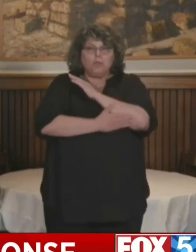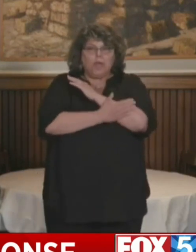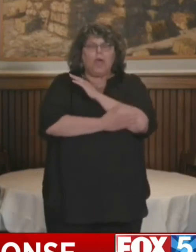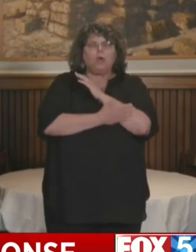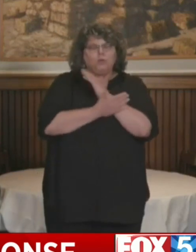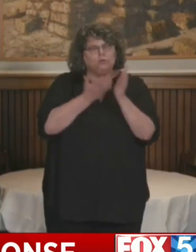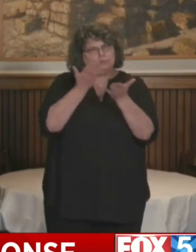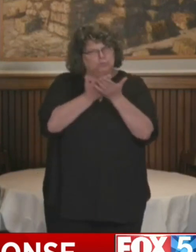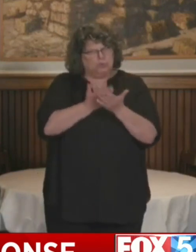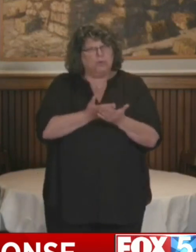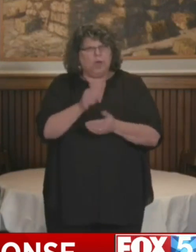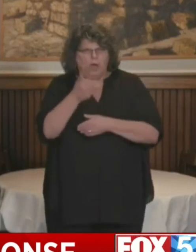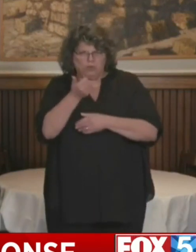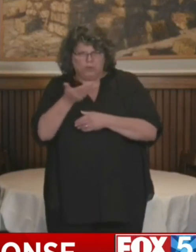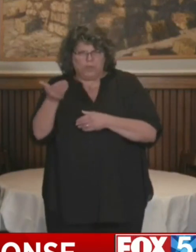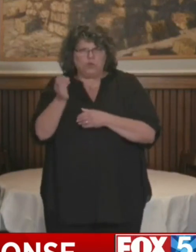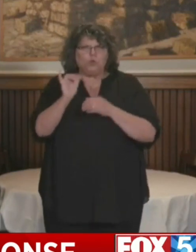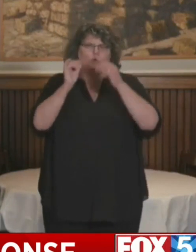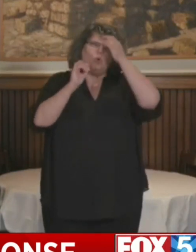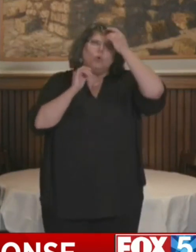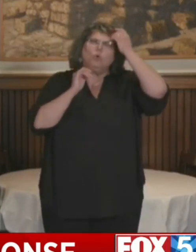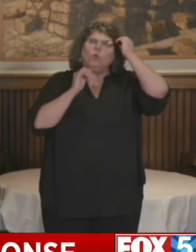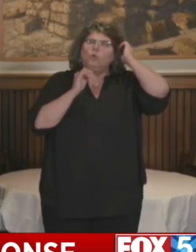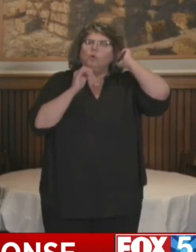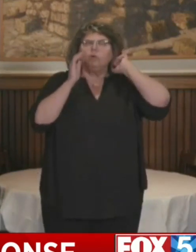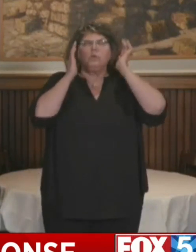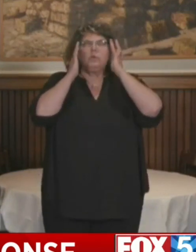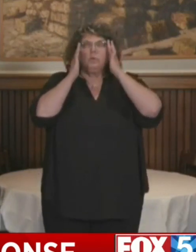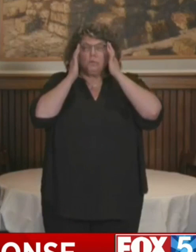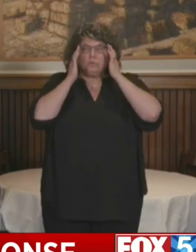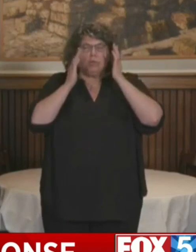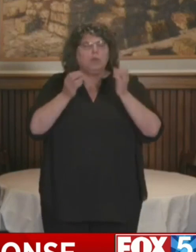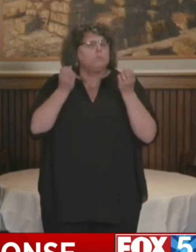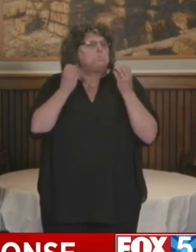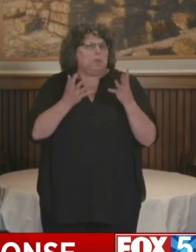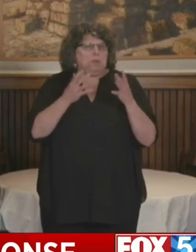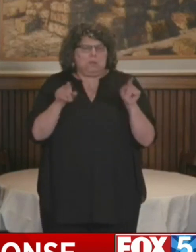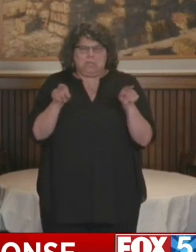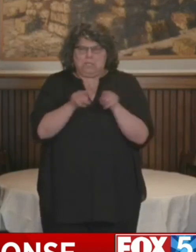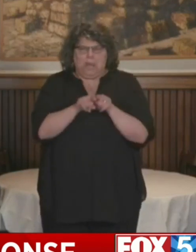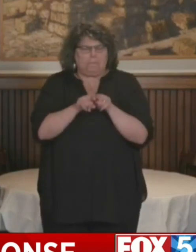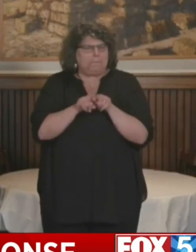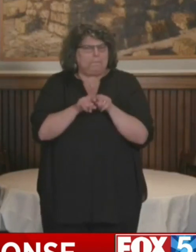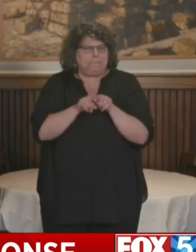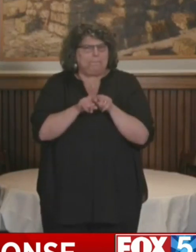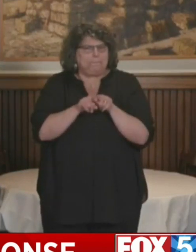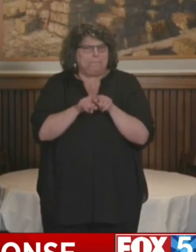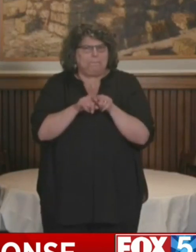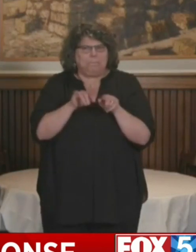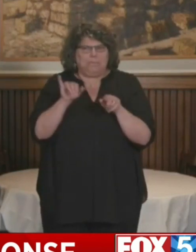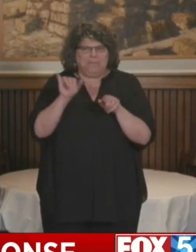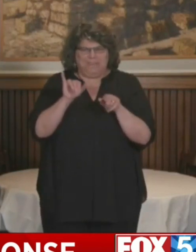HAAS POSITION NUMBERS AND THE PREPAREDNESS SIDE. WE ARE ASKING COUNTIES TO BE ABLE TO ATTEST TO A NUMBER OF THINGS